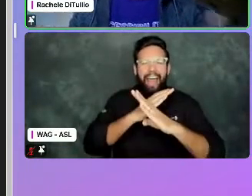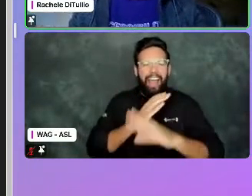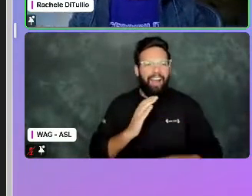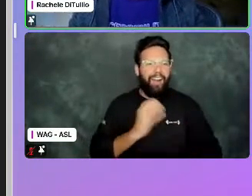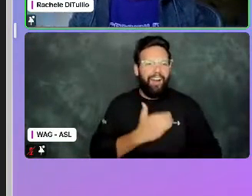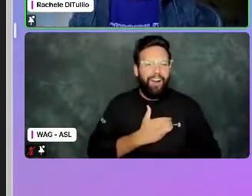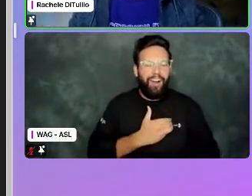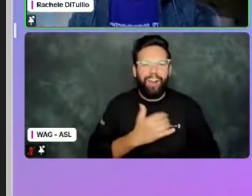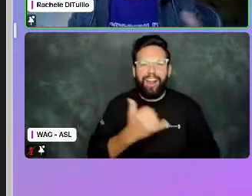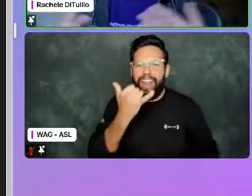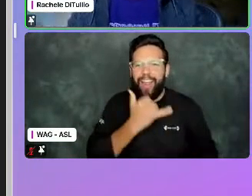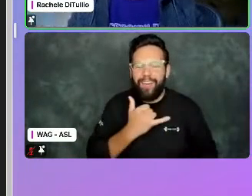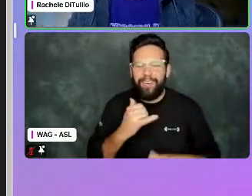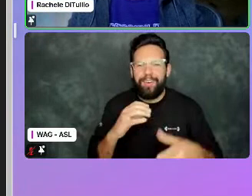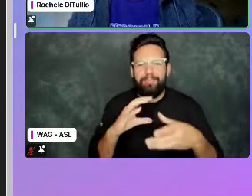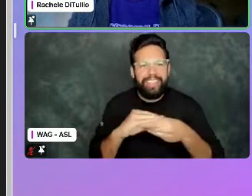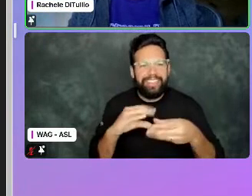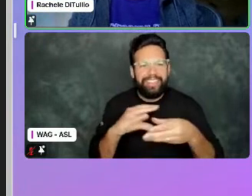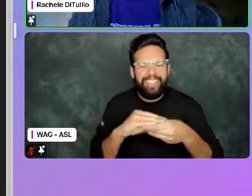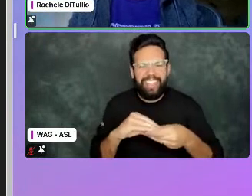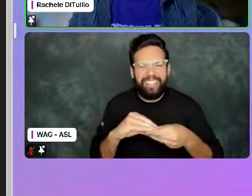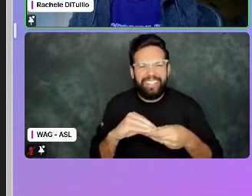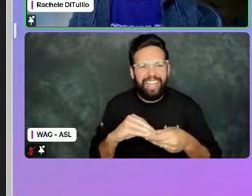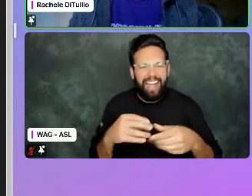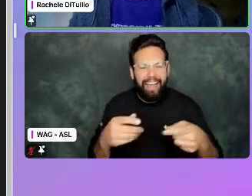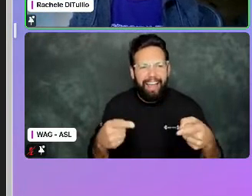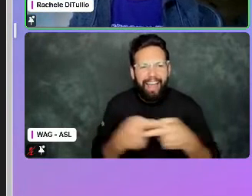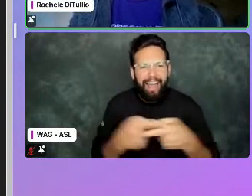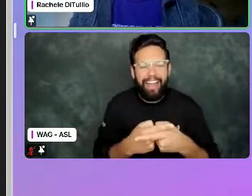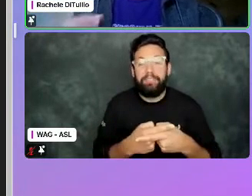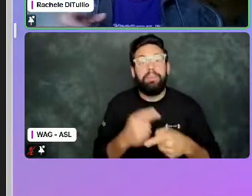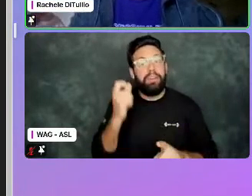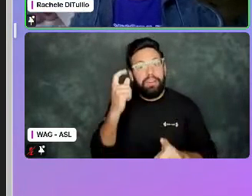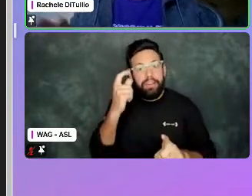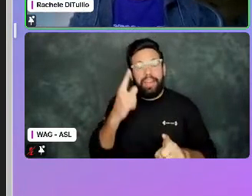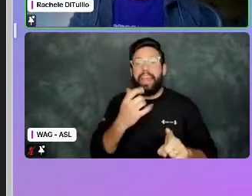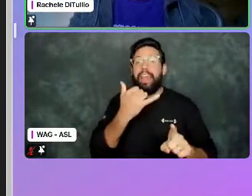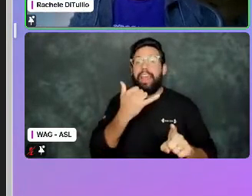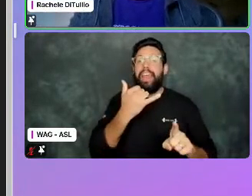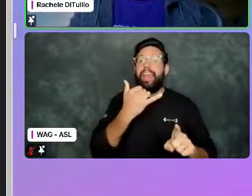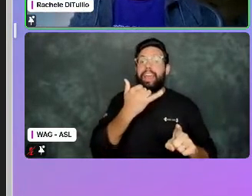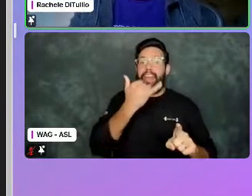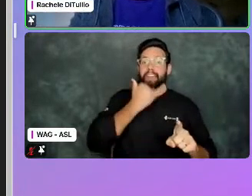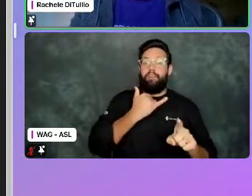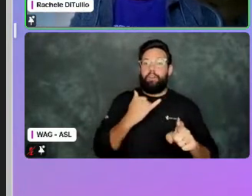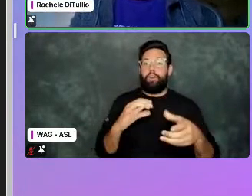suggestions are showing up over our error message period I'll send it again. I'll error